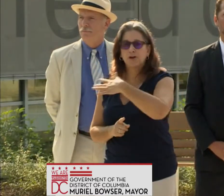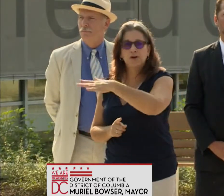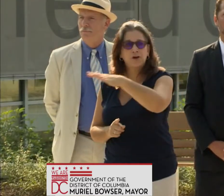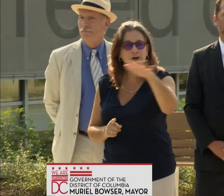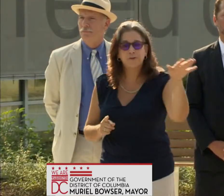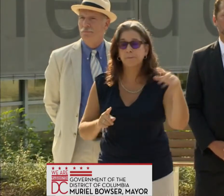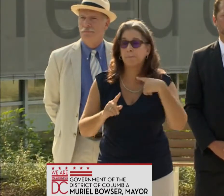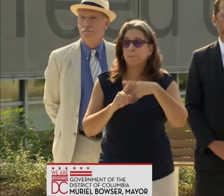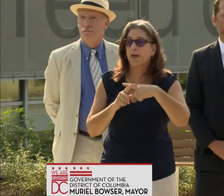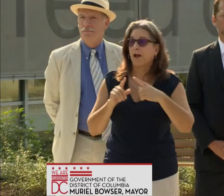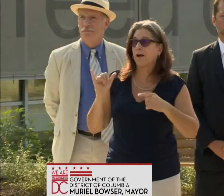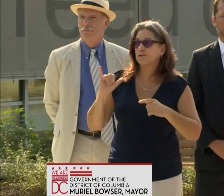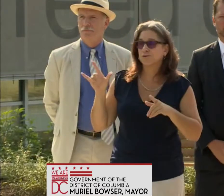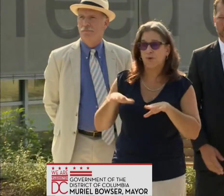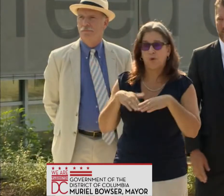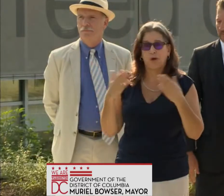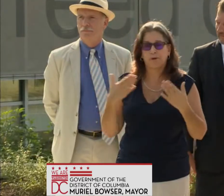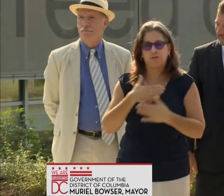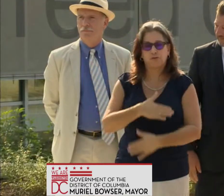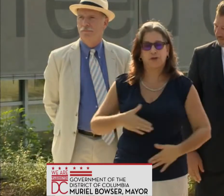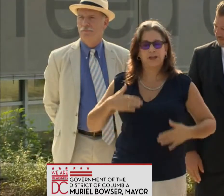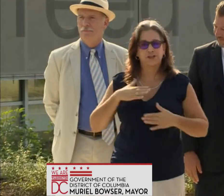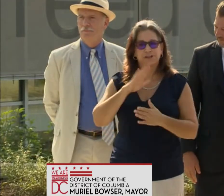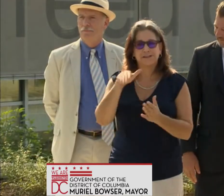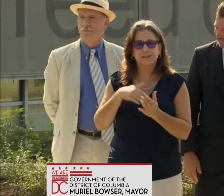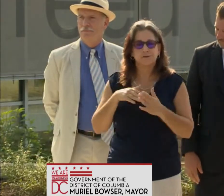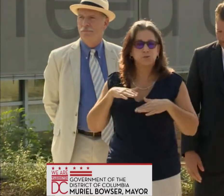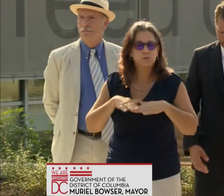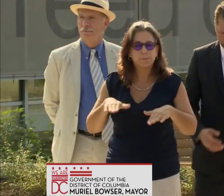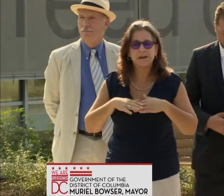truly been a community effort just like it was the last time we renovated Murray